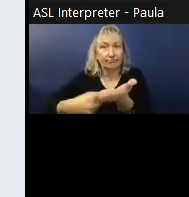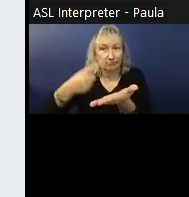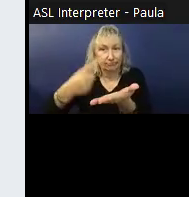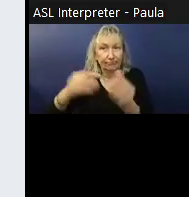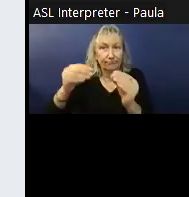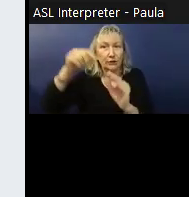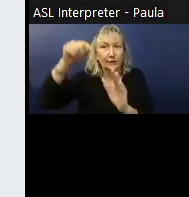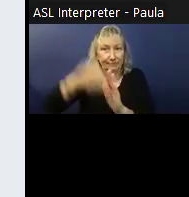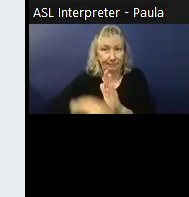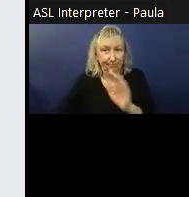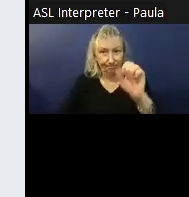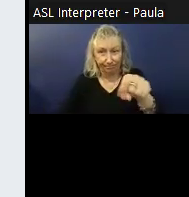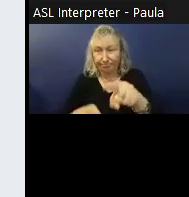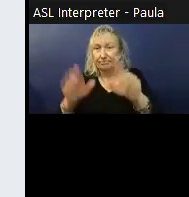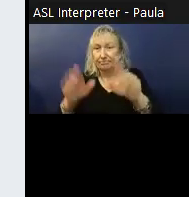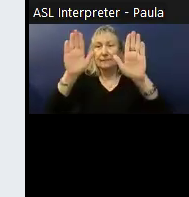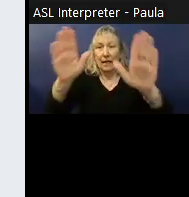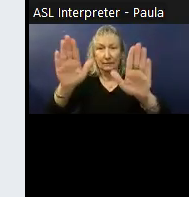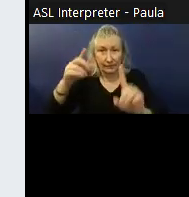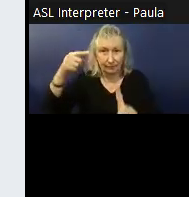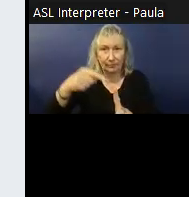I think you make an excellent point. Thank you.